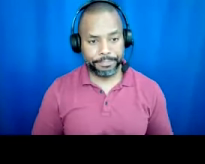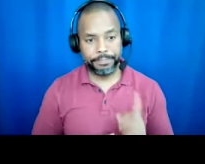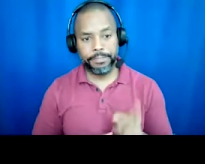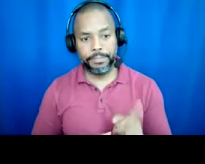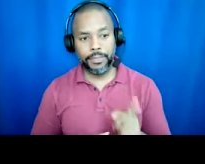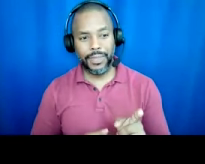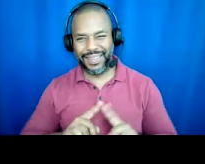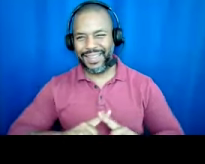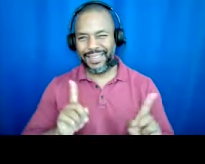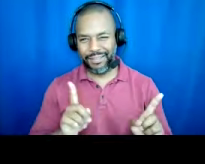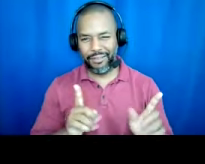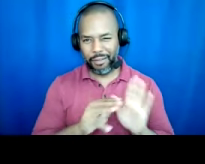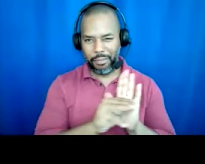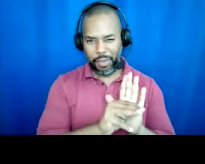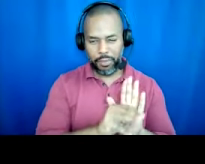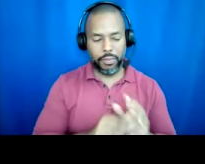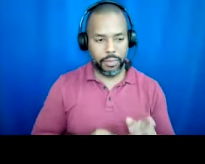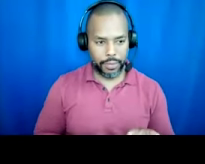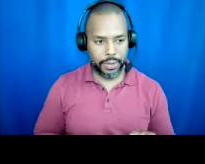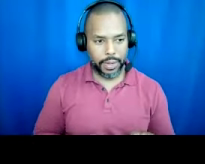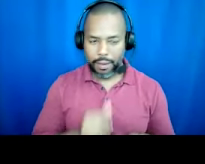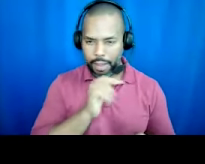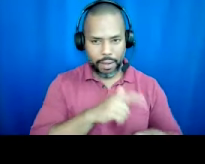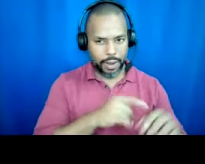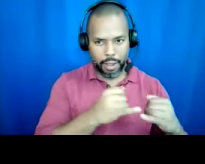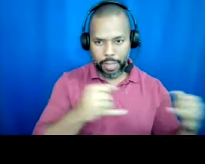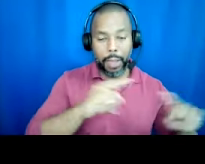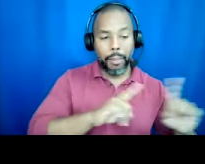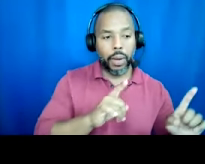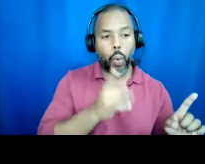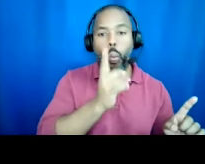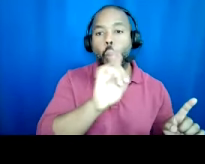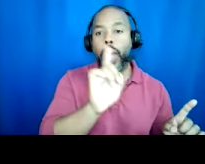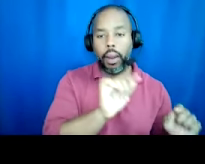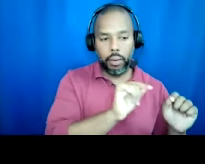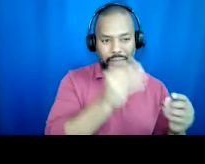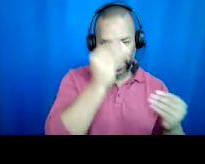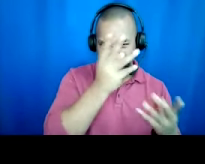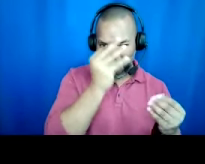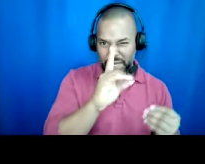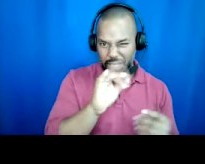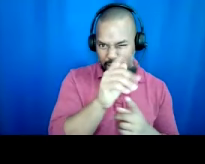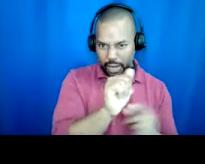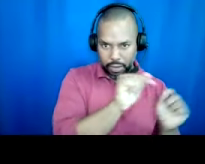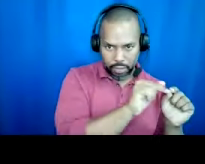not by timeline, but by where it goes. And so you're going to see again, we're going to start with